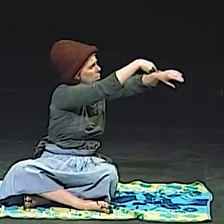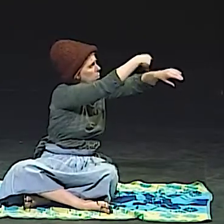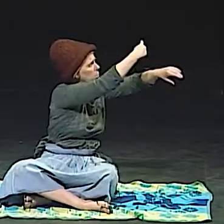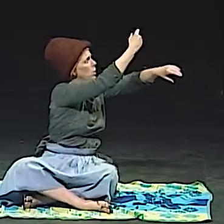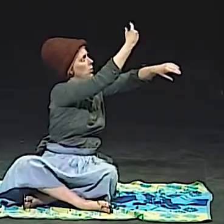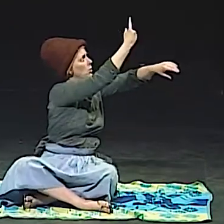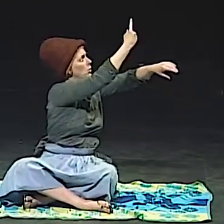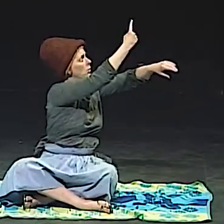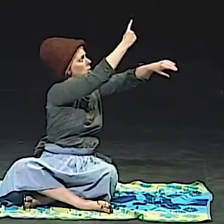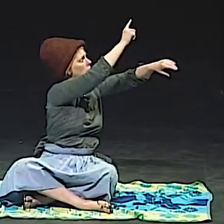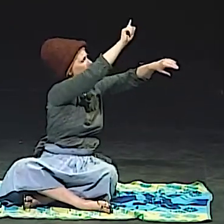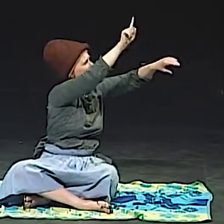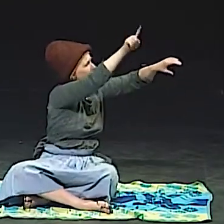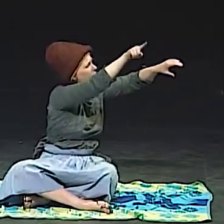11:00.